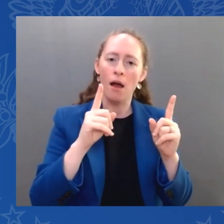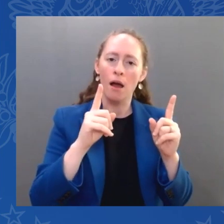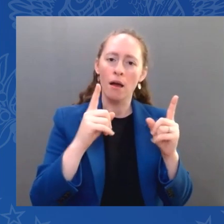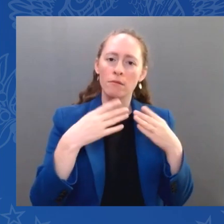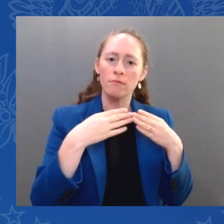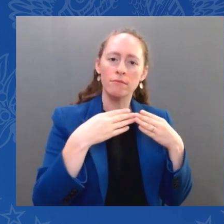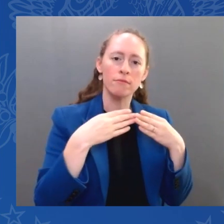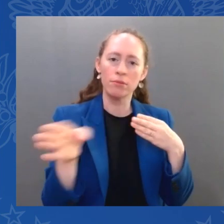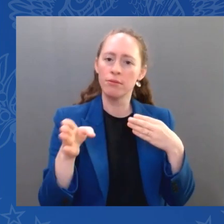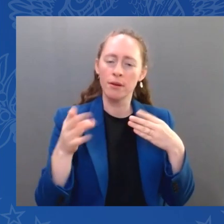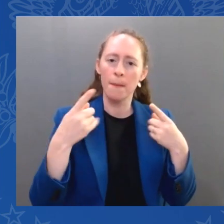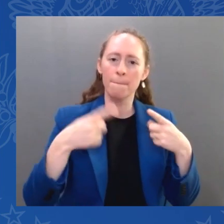Safer Communities Act.